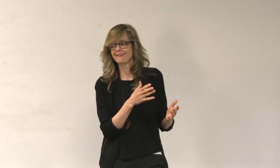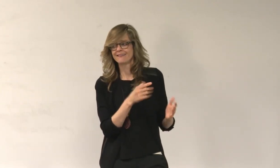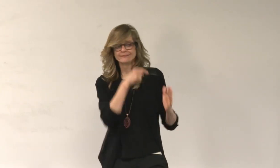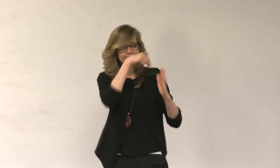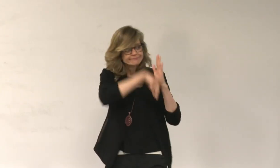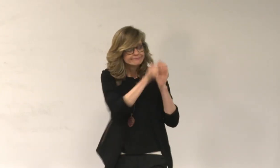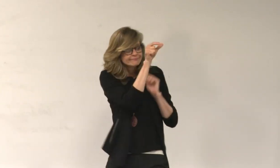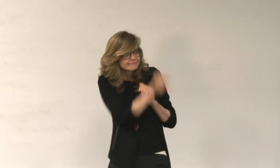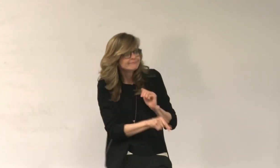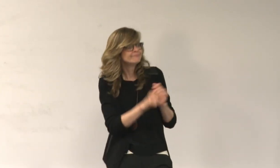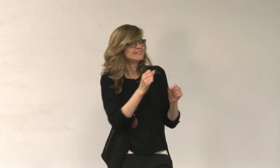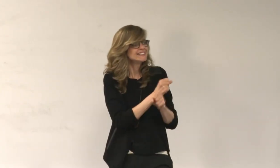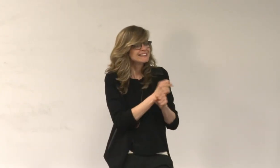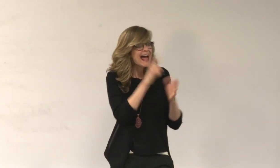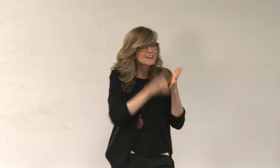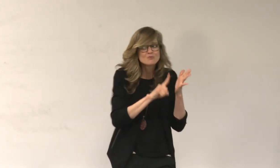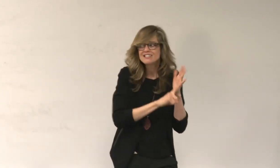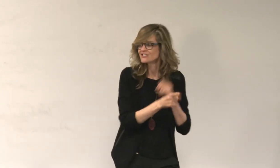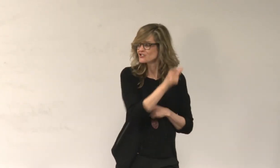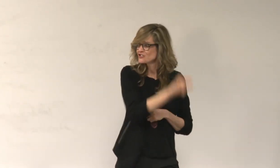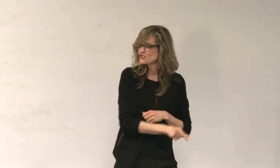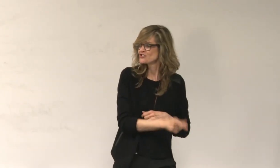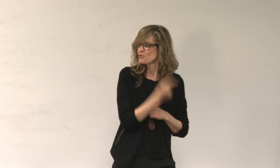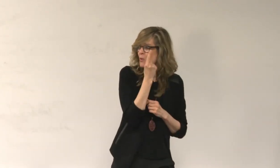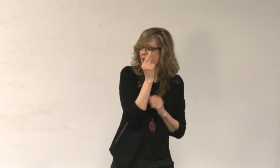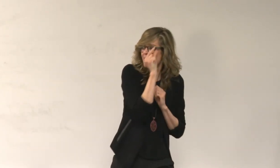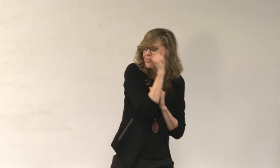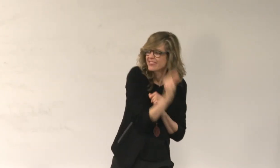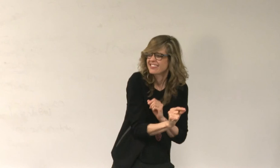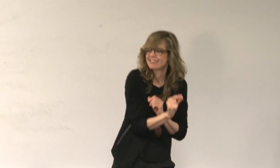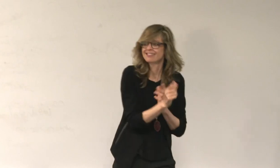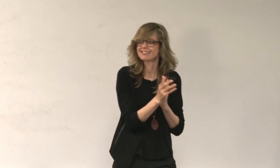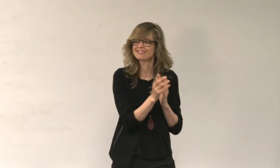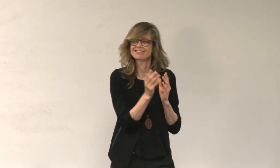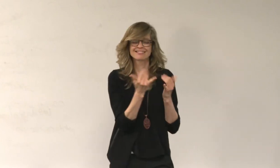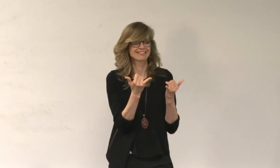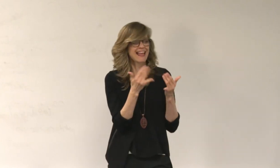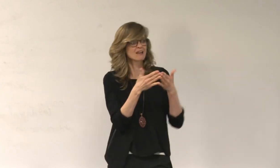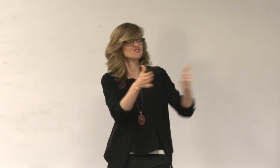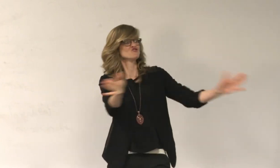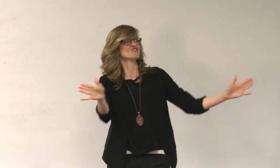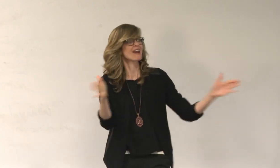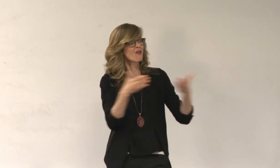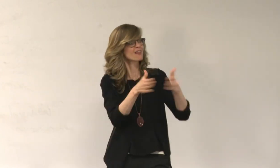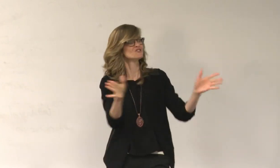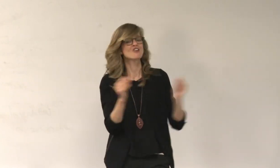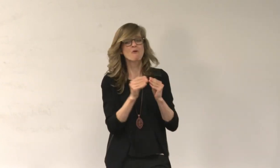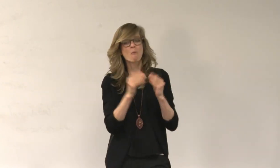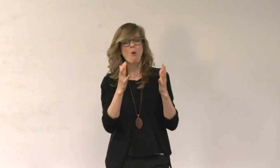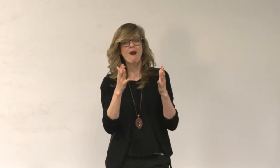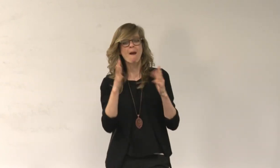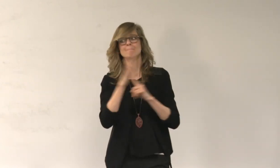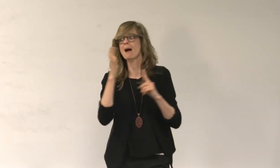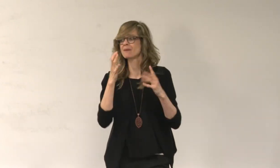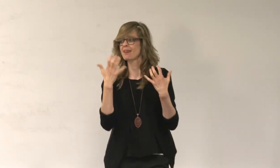THERE'S ONE IN-DEPTH SUBJECT FOR STATISTICS THAT I TOOK AND MADE APPROPRIATE AND APPLICABLE